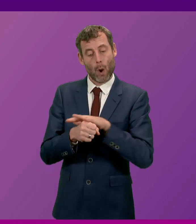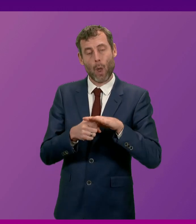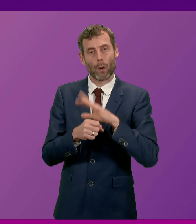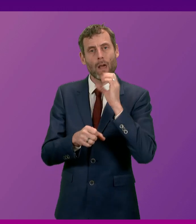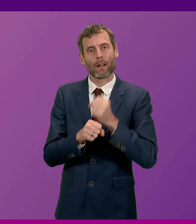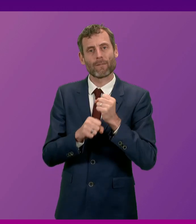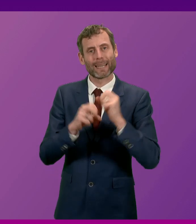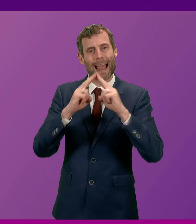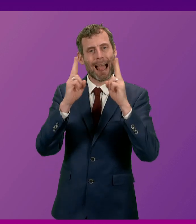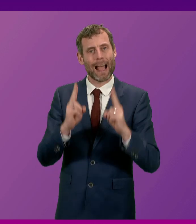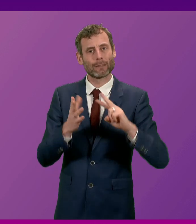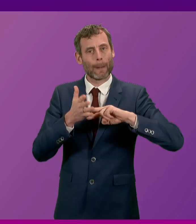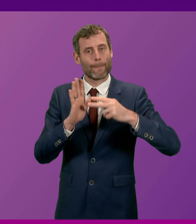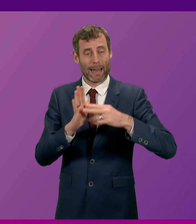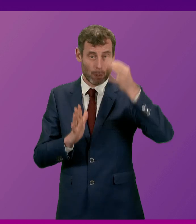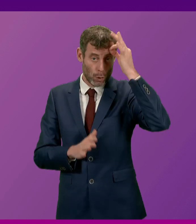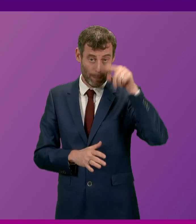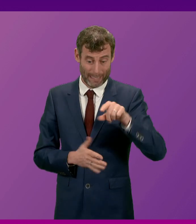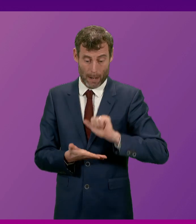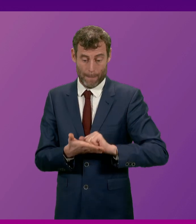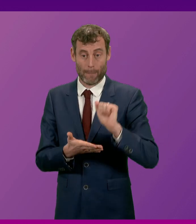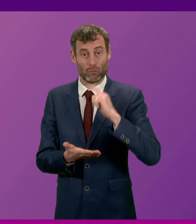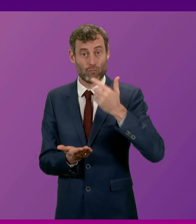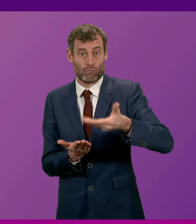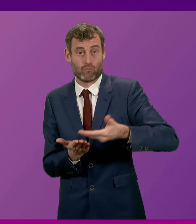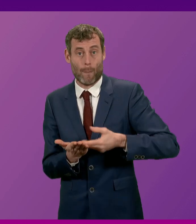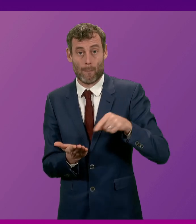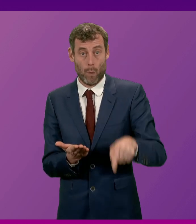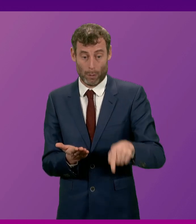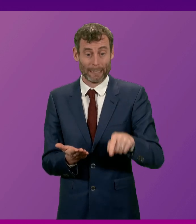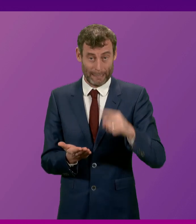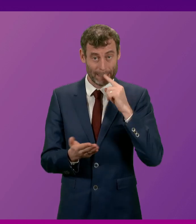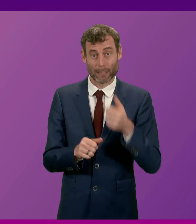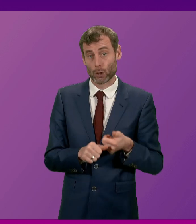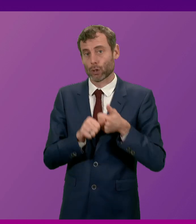stage 1 report, which was published this morning, to support the principle of using rent controls